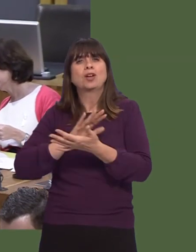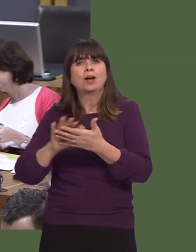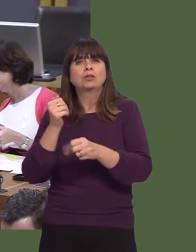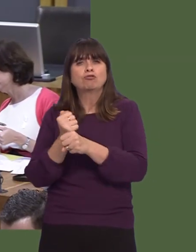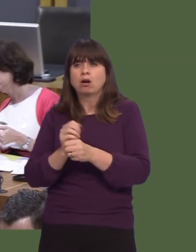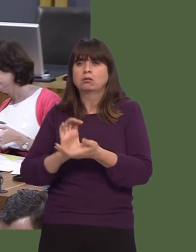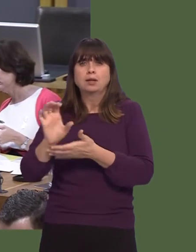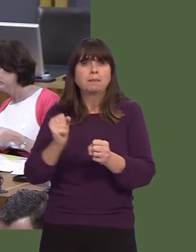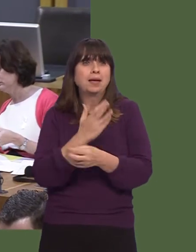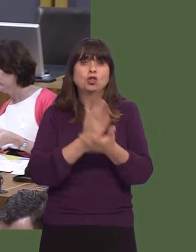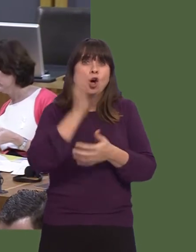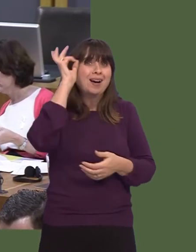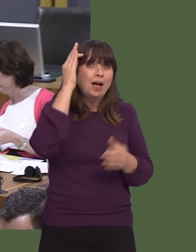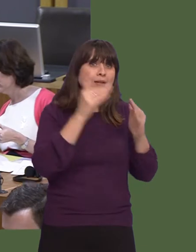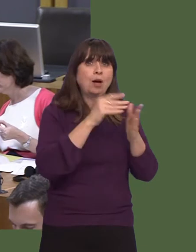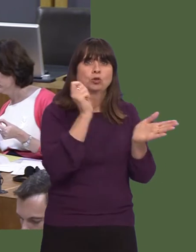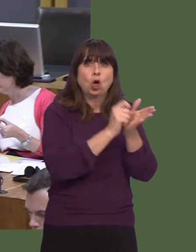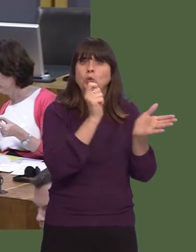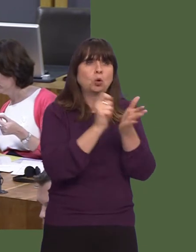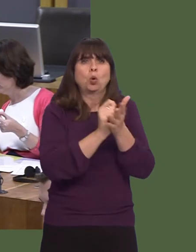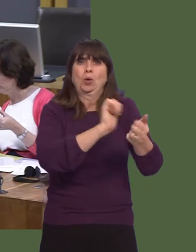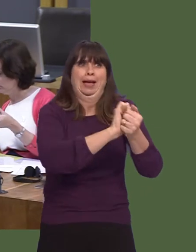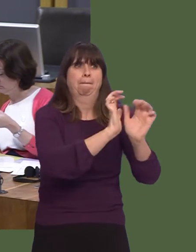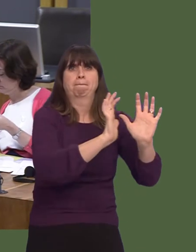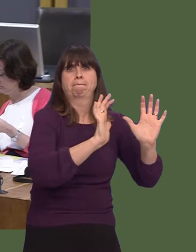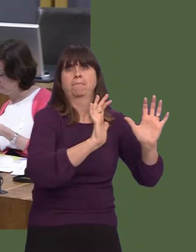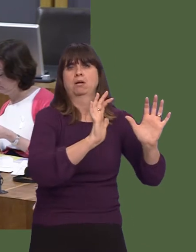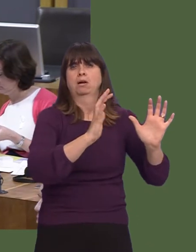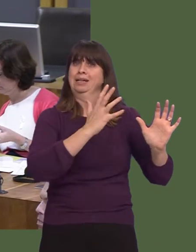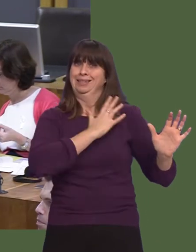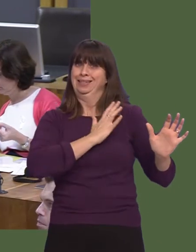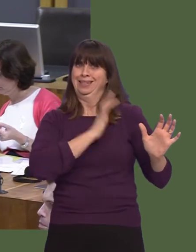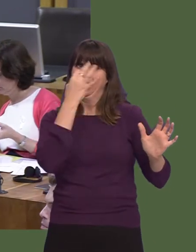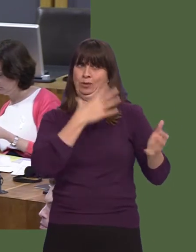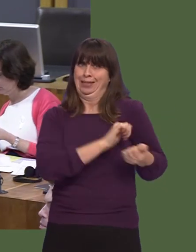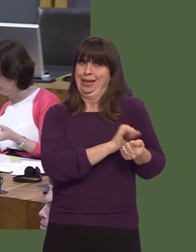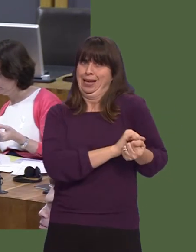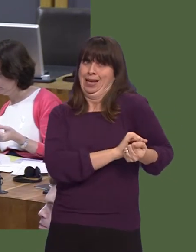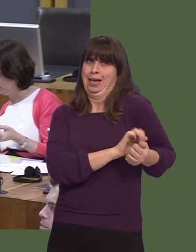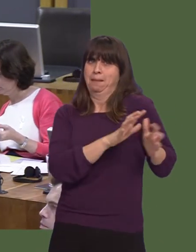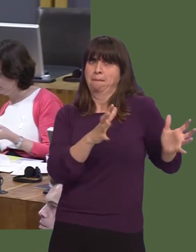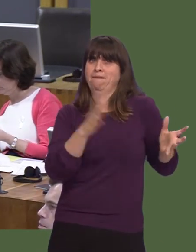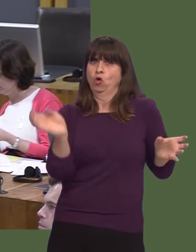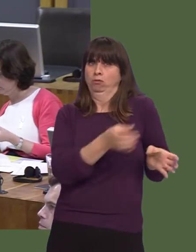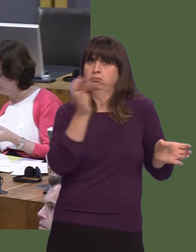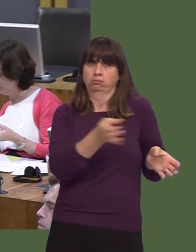houses through them being sold, to make sure that they're kept in the public housing stock. We've made sure as well, of course, that, through Help to Buy Wales, there are options